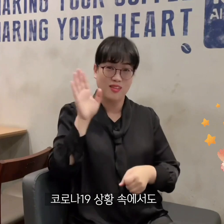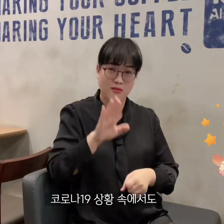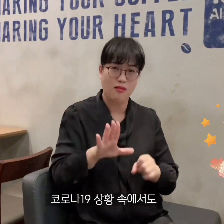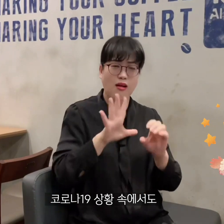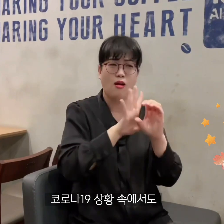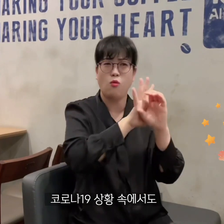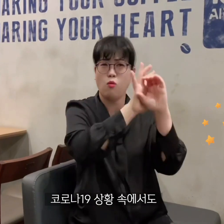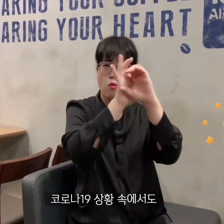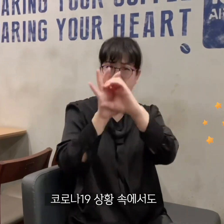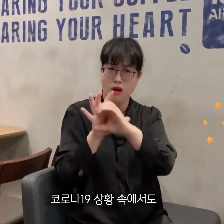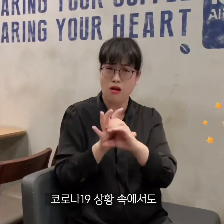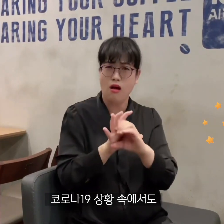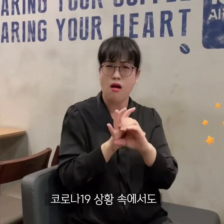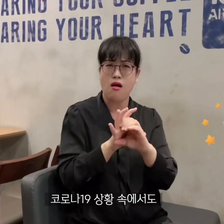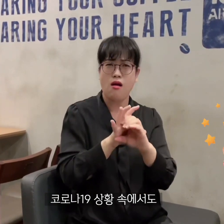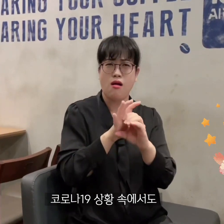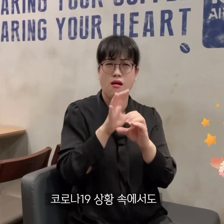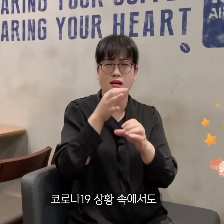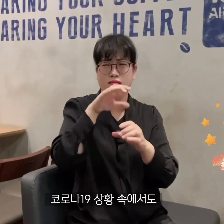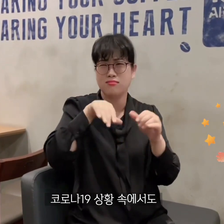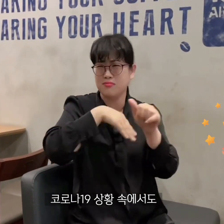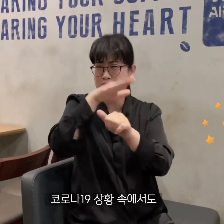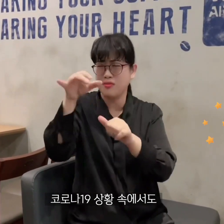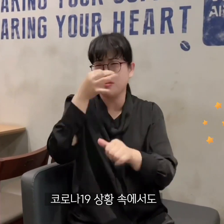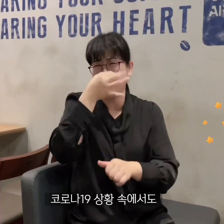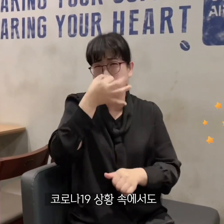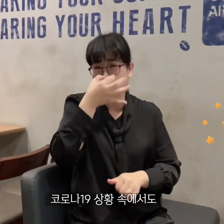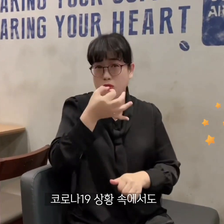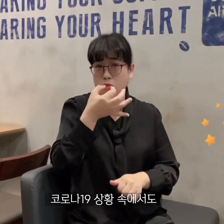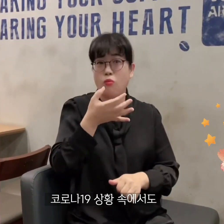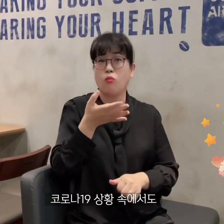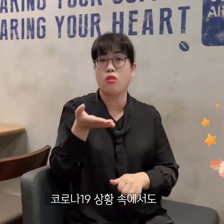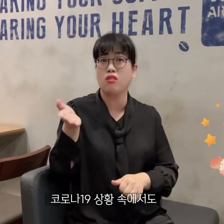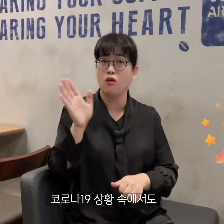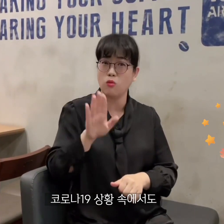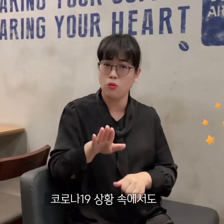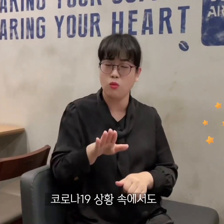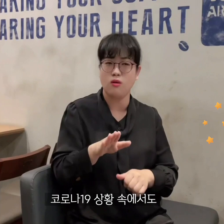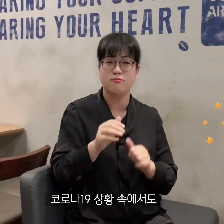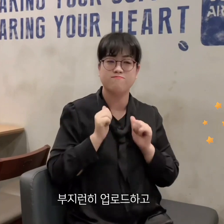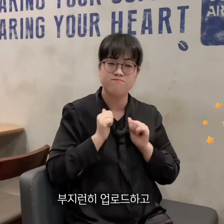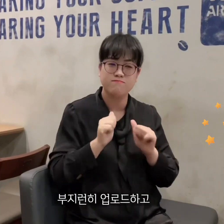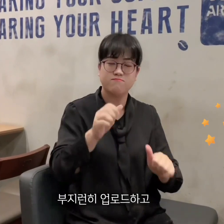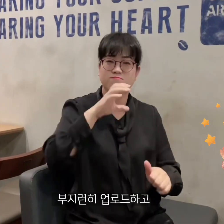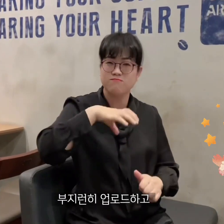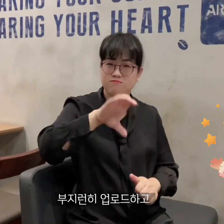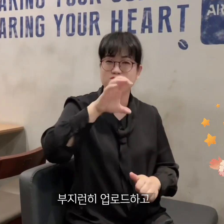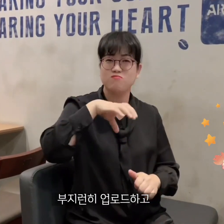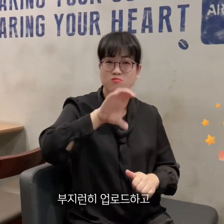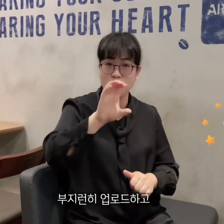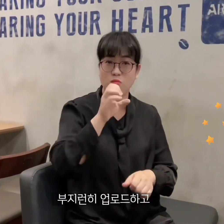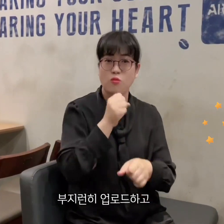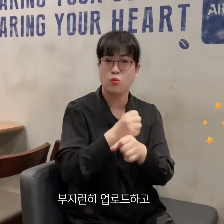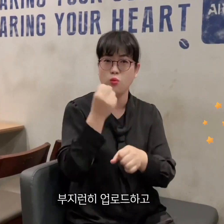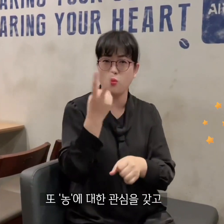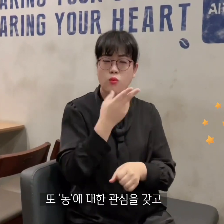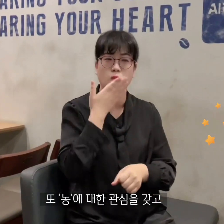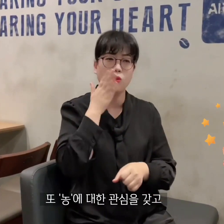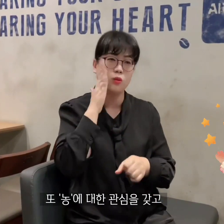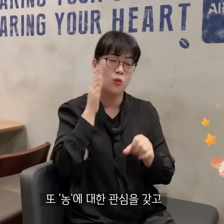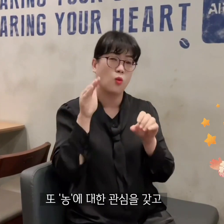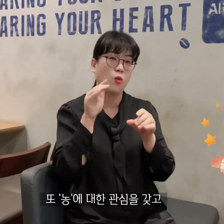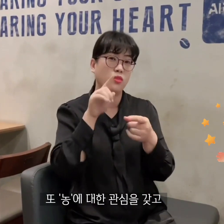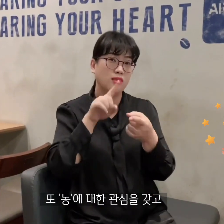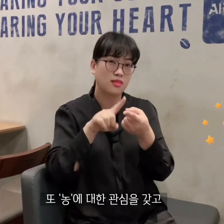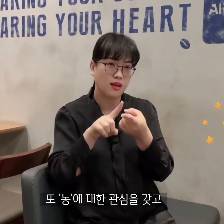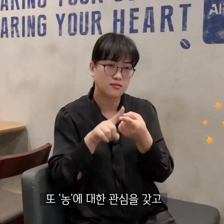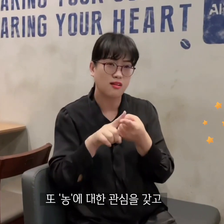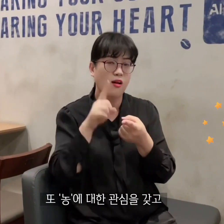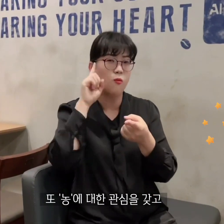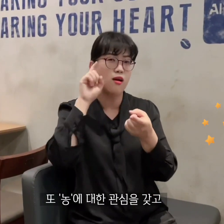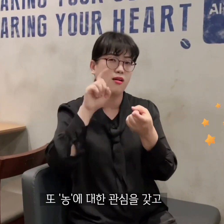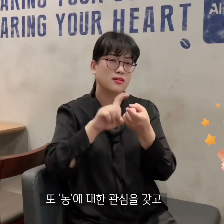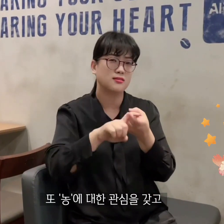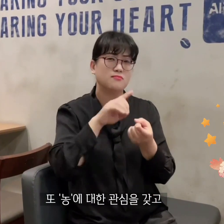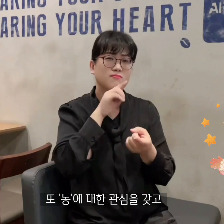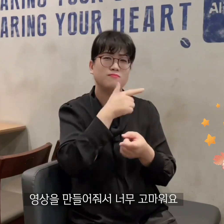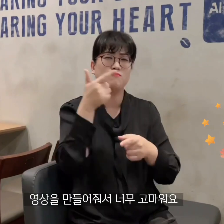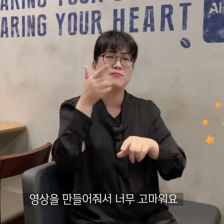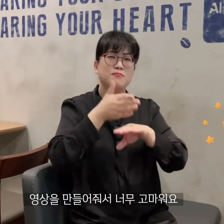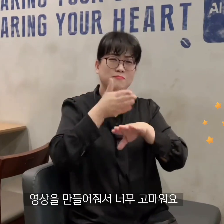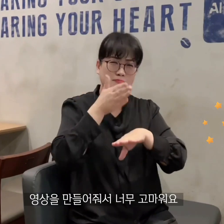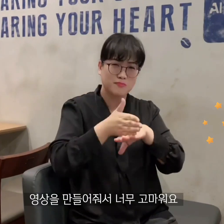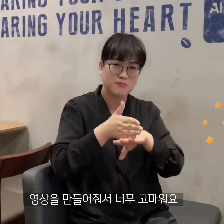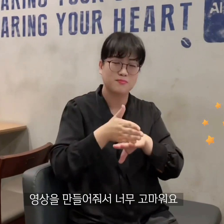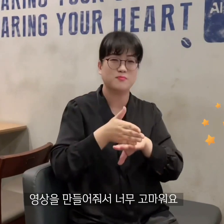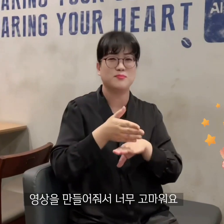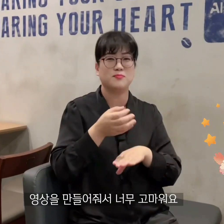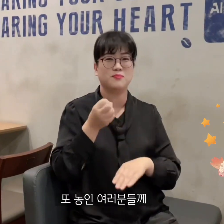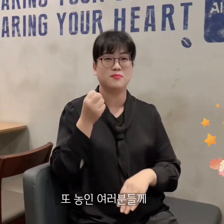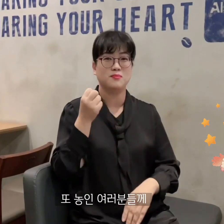Thank you so much for diligently uploading and making a video with interest in 'deaf' despite the Corona 19 situation.